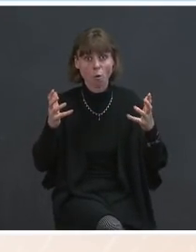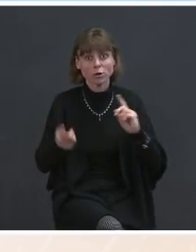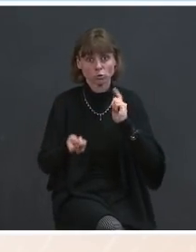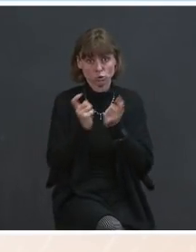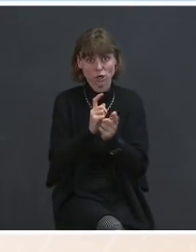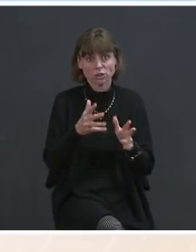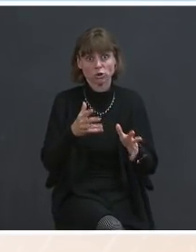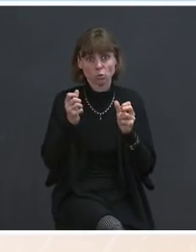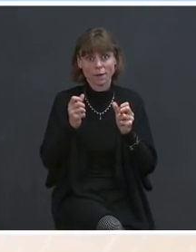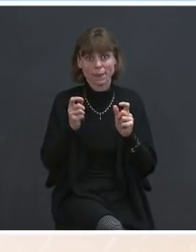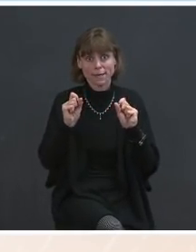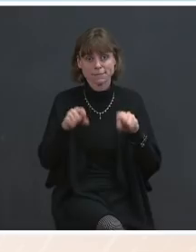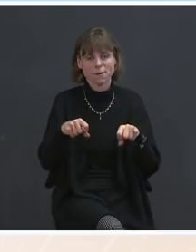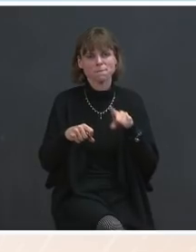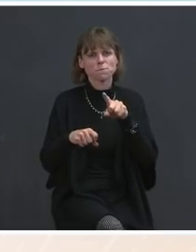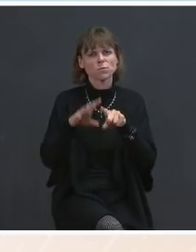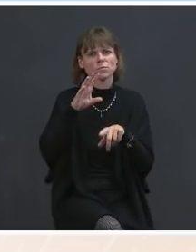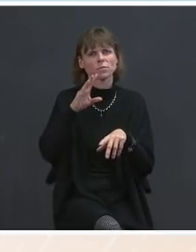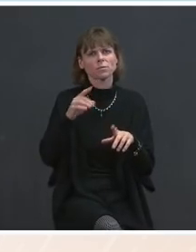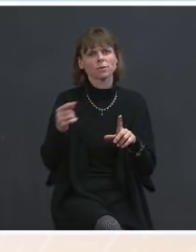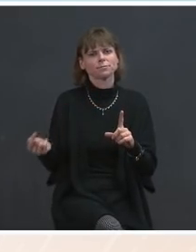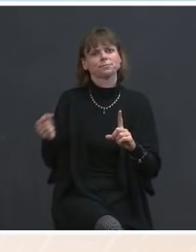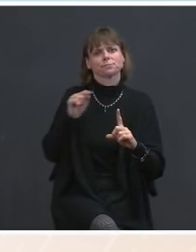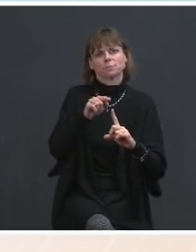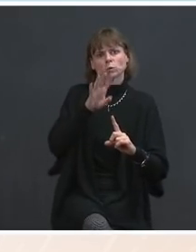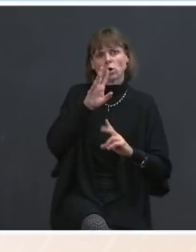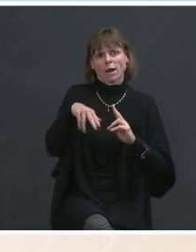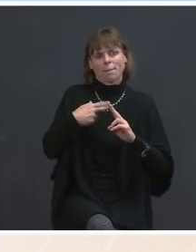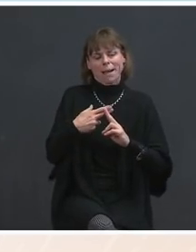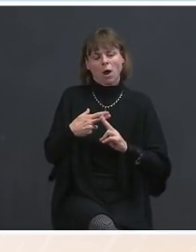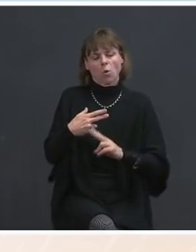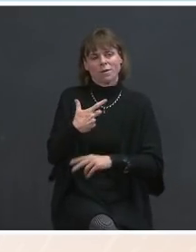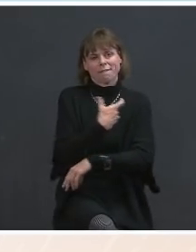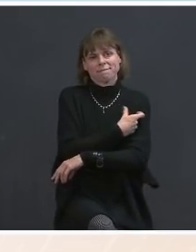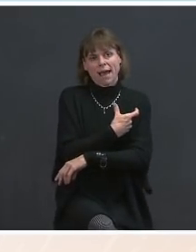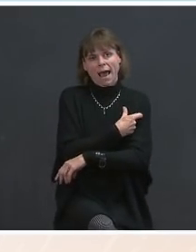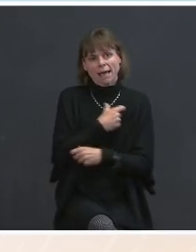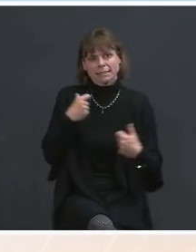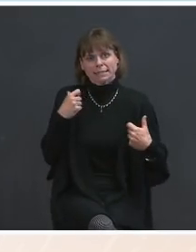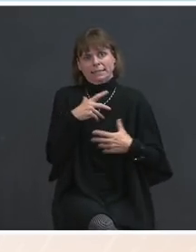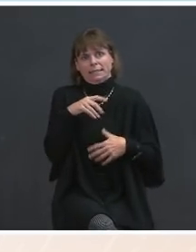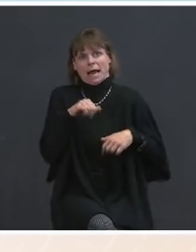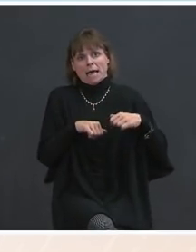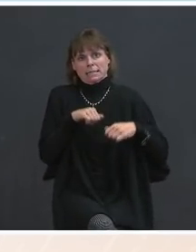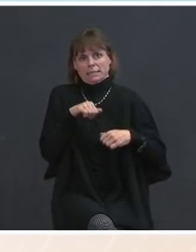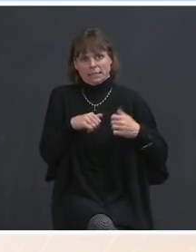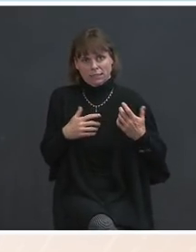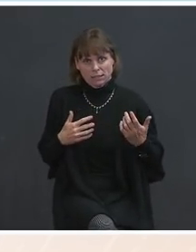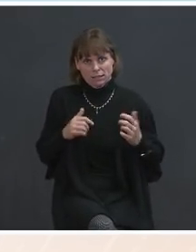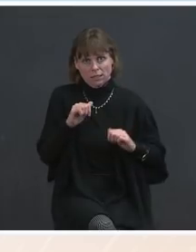The Press: You just talked about vaccine hesitancy. I know you said that there are going to be resources for Dr. Fauci and others in the administration to go out